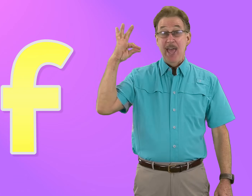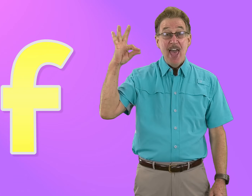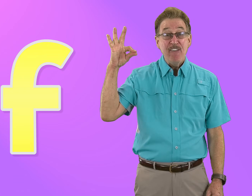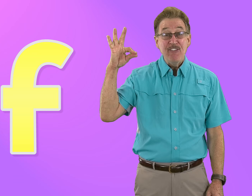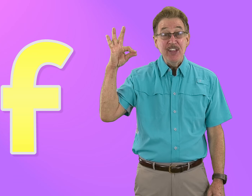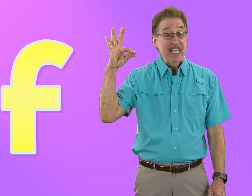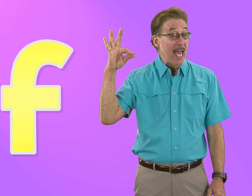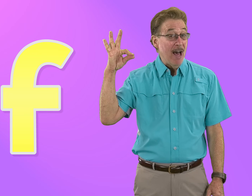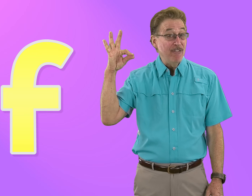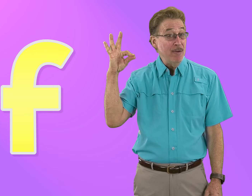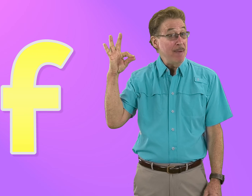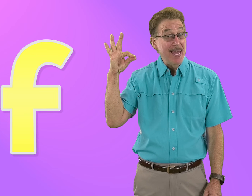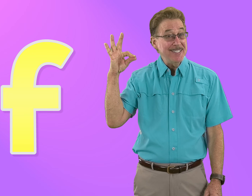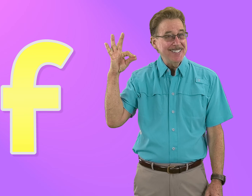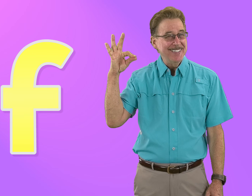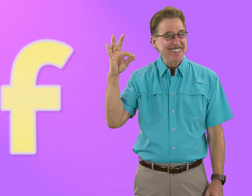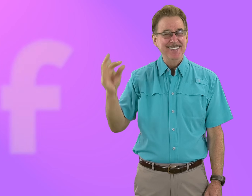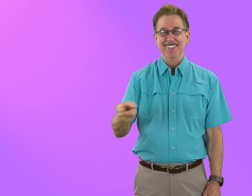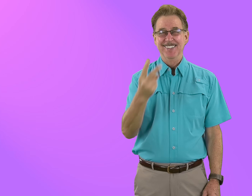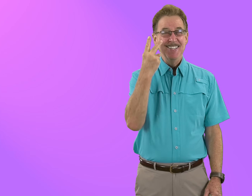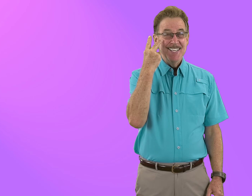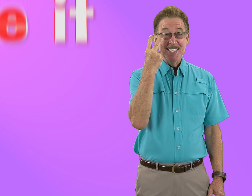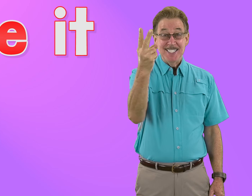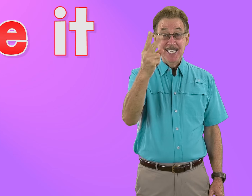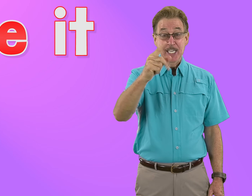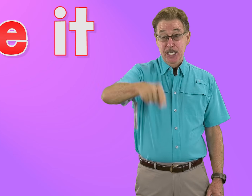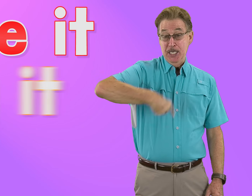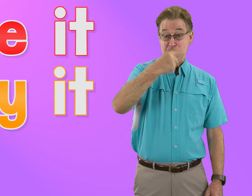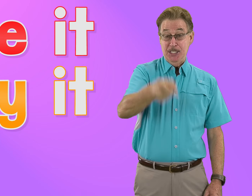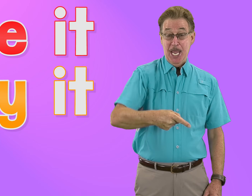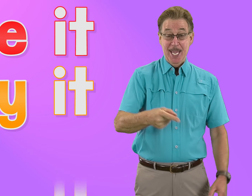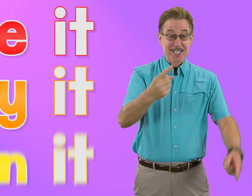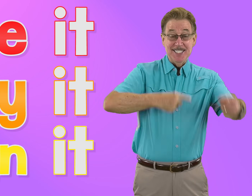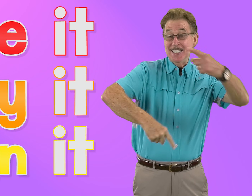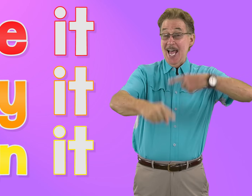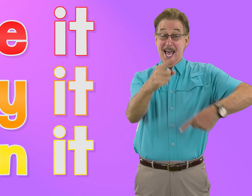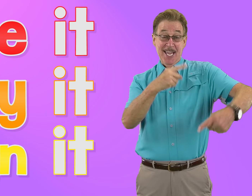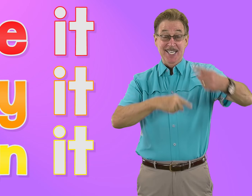Letter F f in the alphabet See it, Say it Sign it